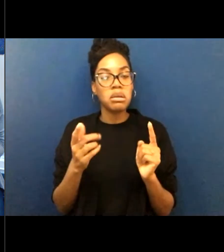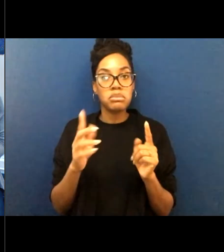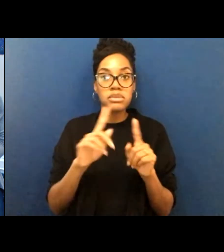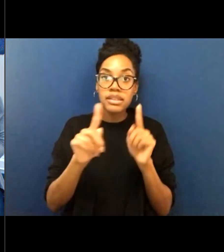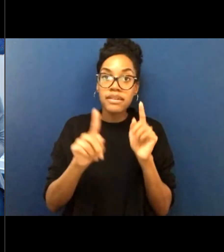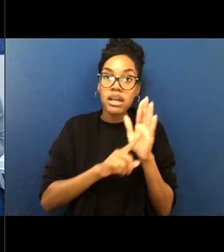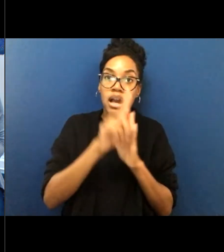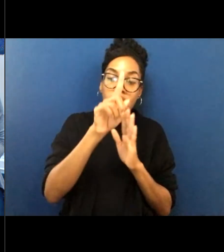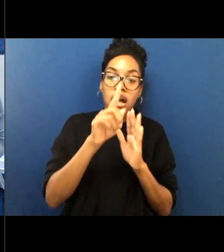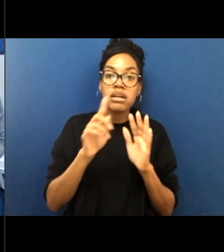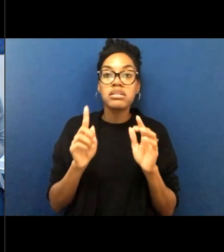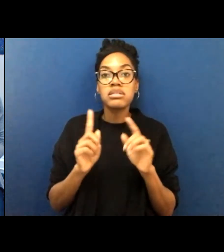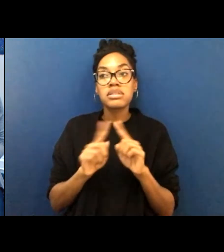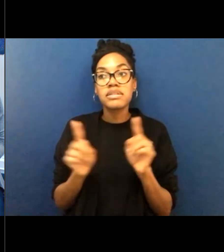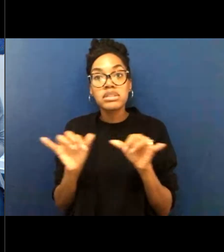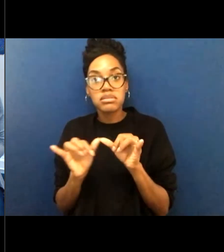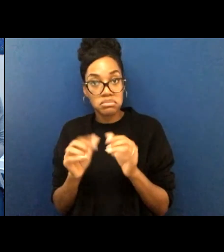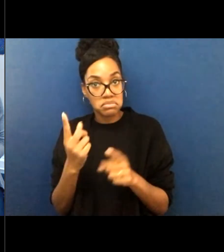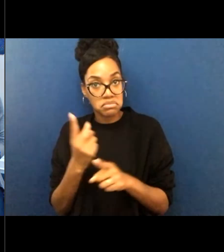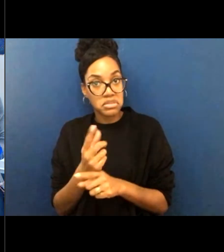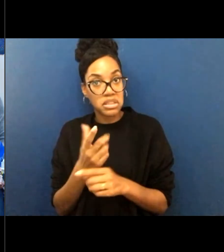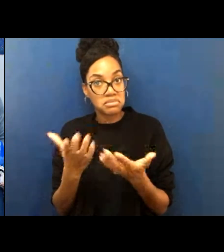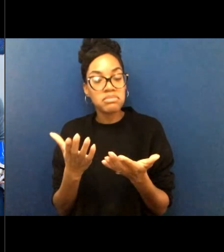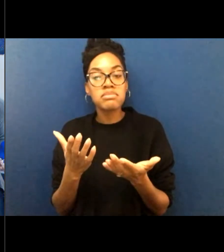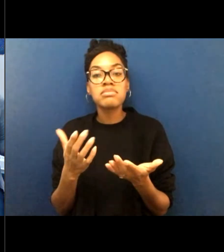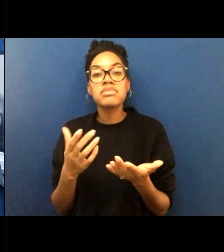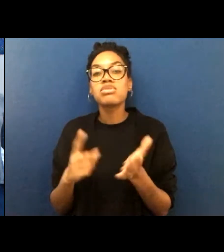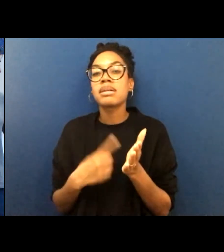So sometimes size is maybe not the best indication of age.